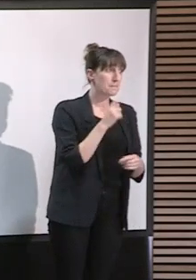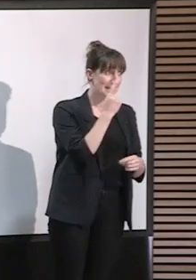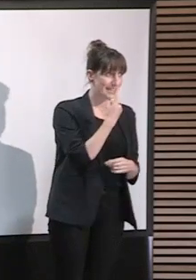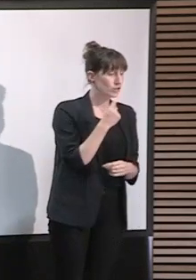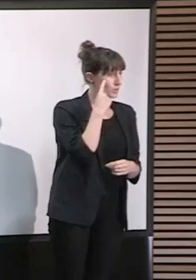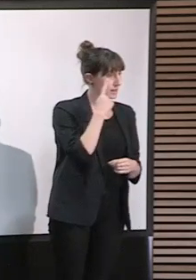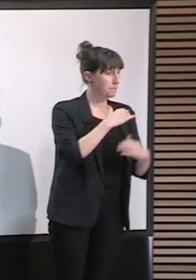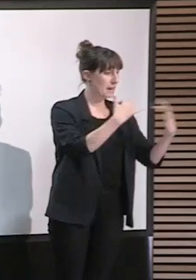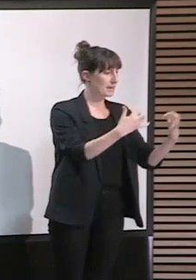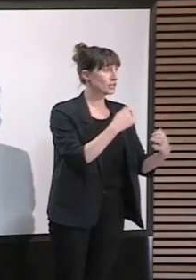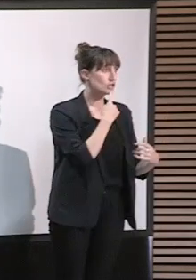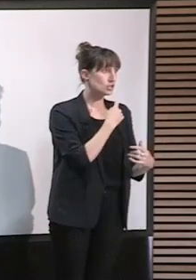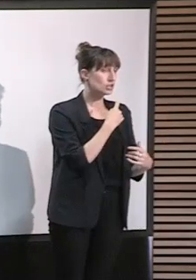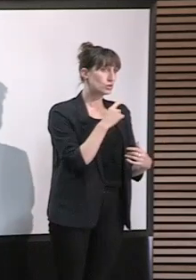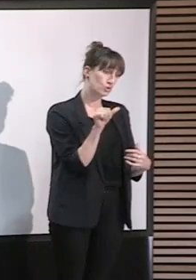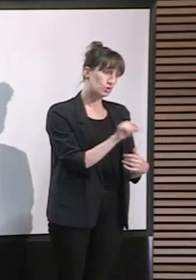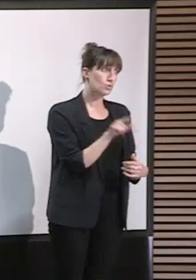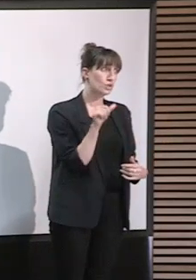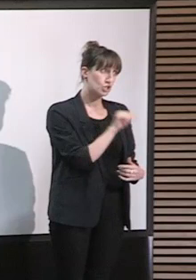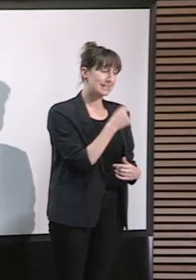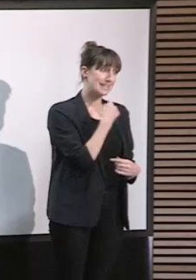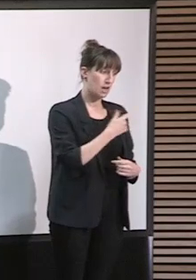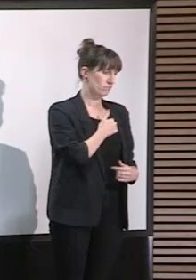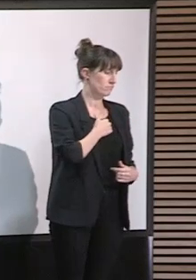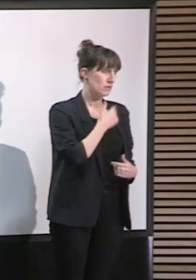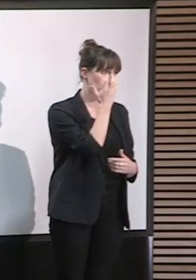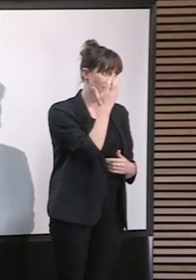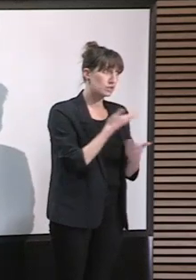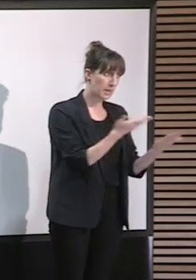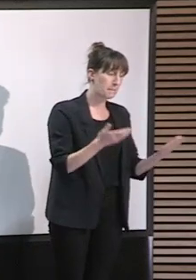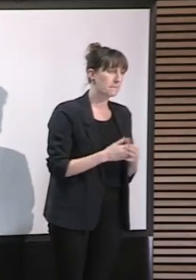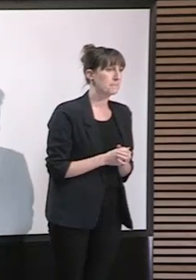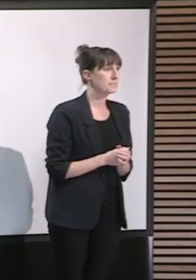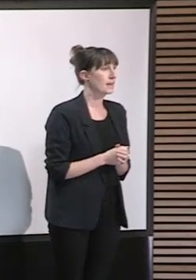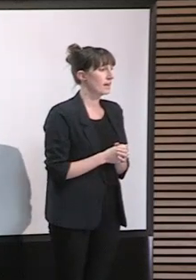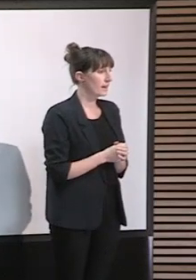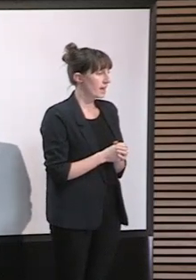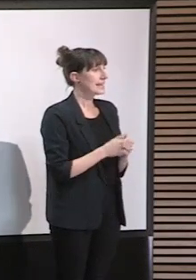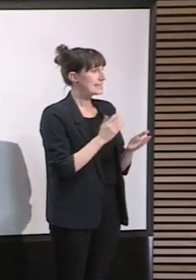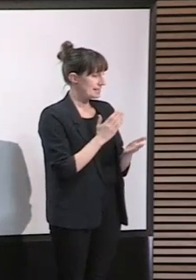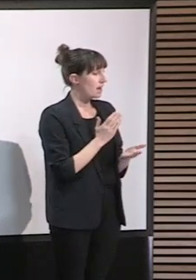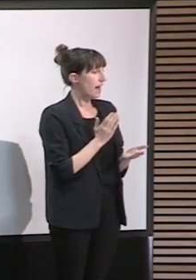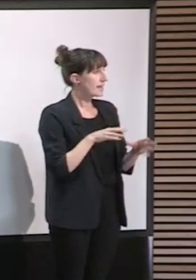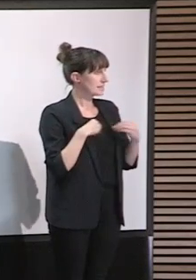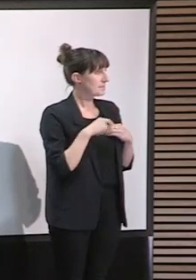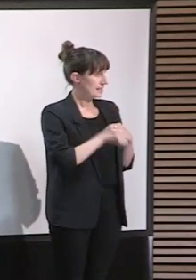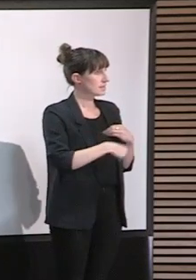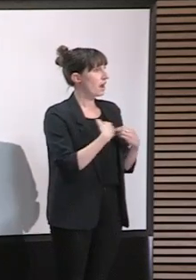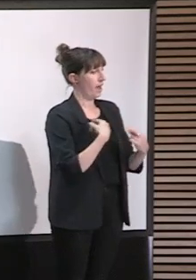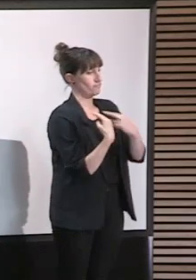continuing. Minister, do you owe the public an apology for this.